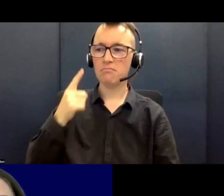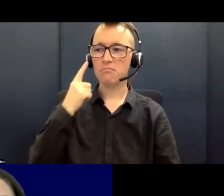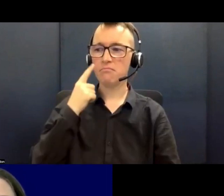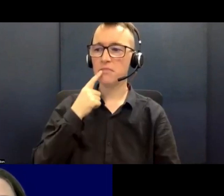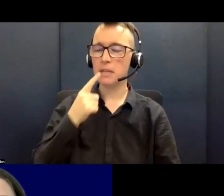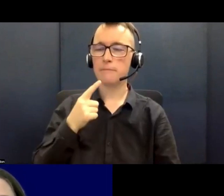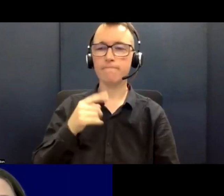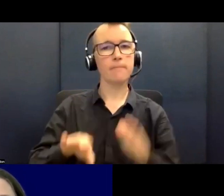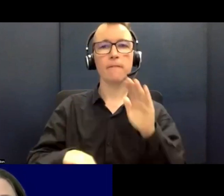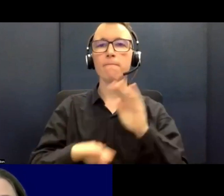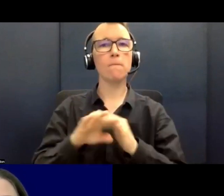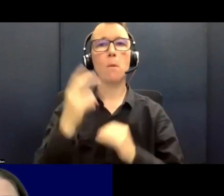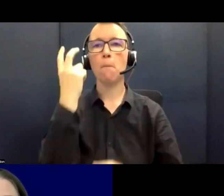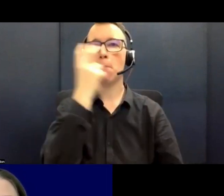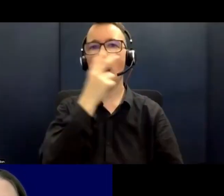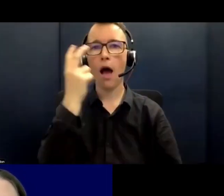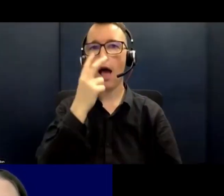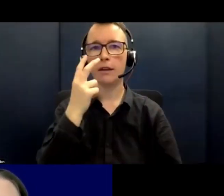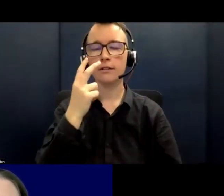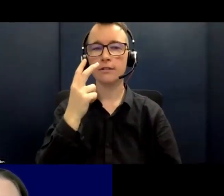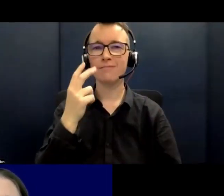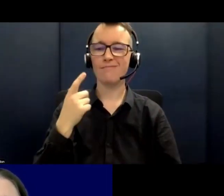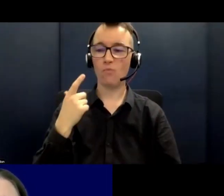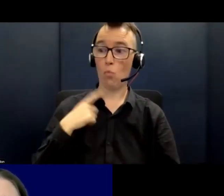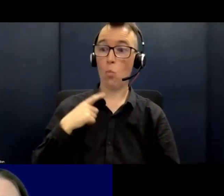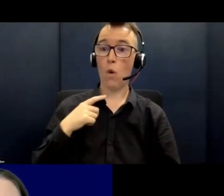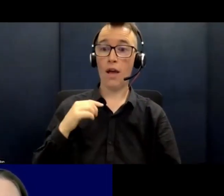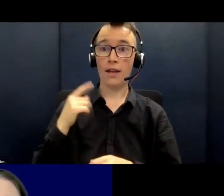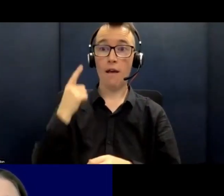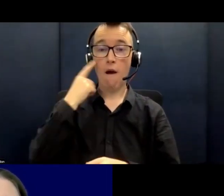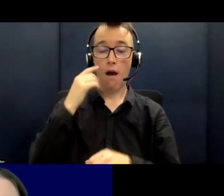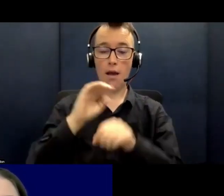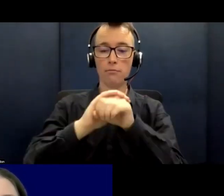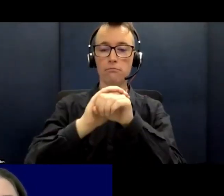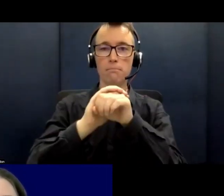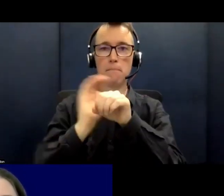however parental observation shows repeated responses to bright light